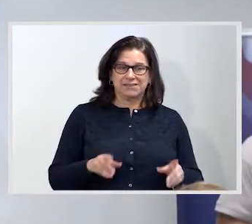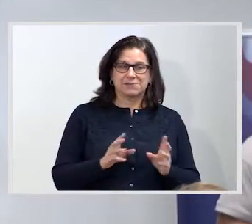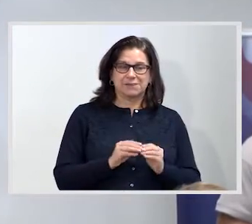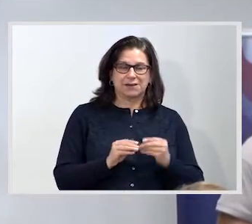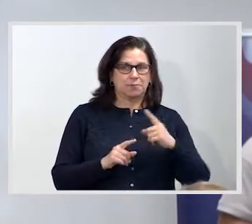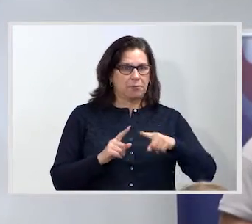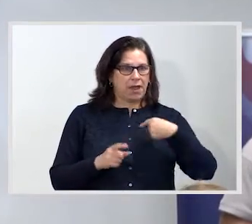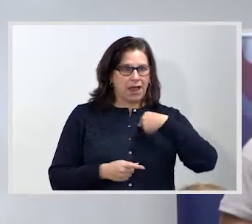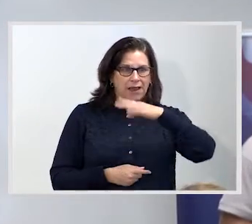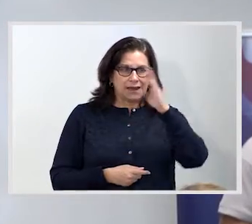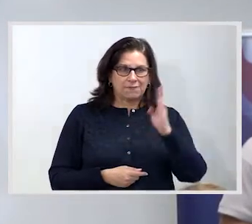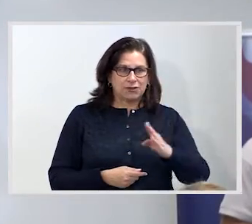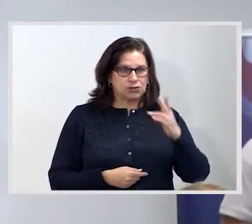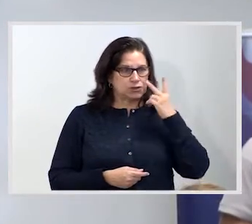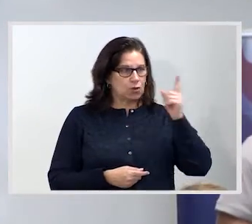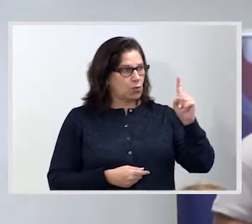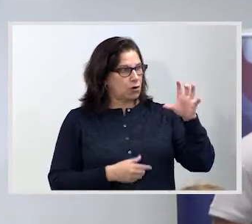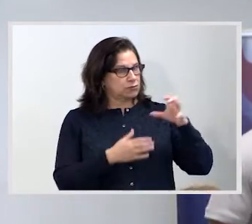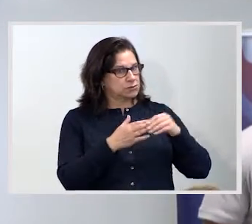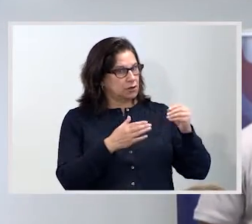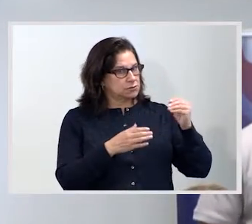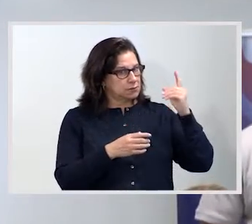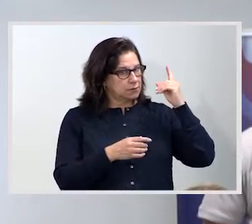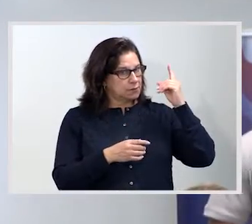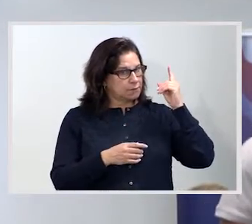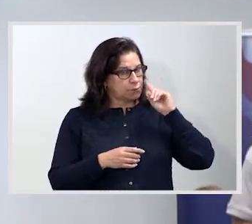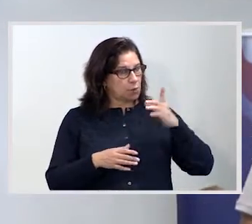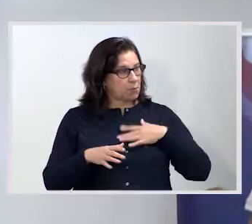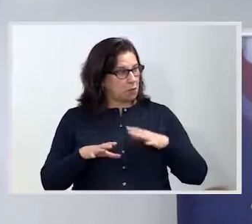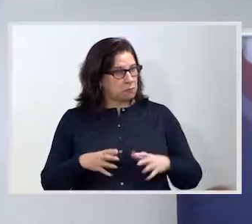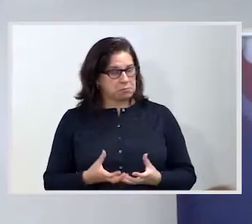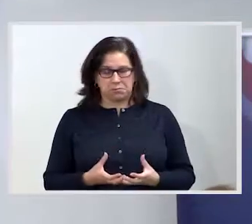PUBLIC SAFETY AND ZERO EVERYWHERE ELSE, SO I'M NOT GOING TO ASK FOR THAT.